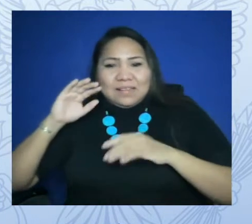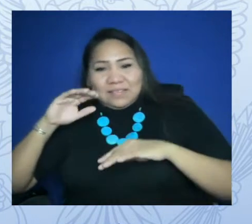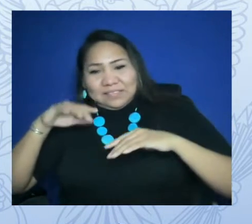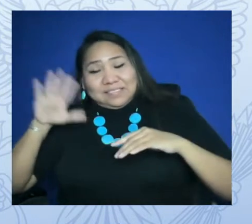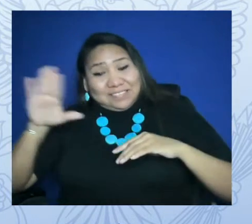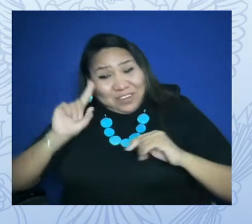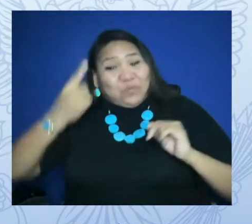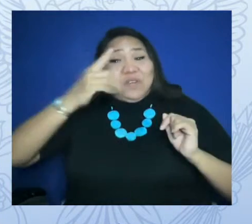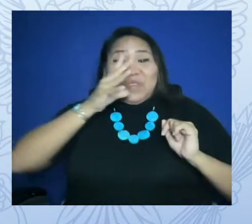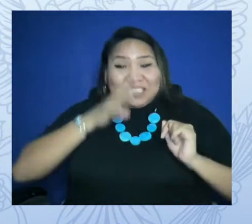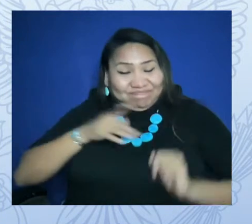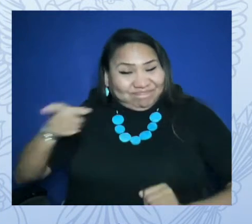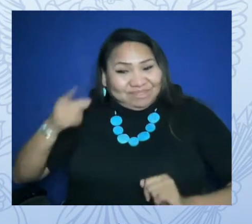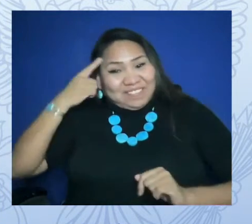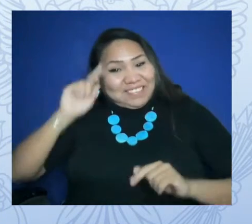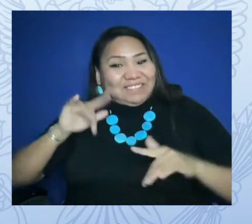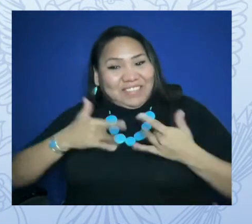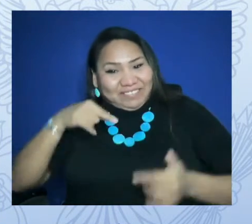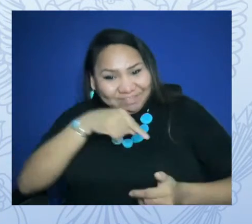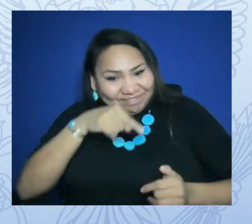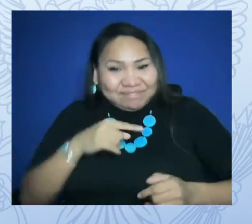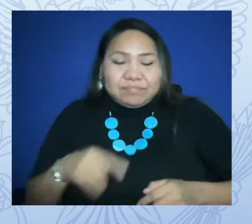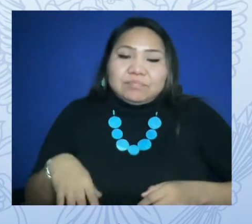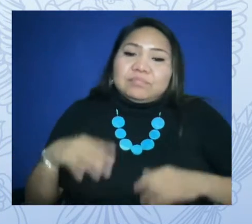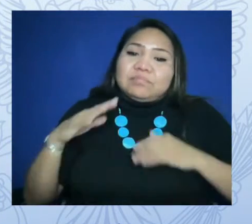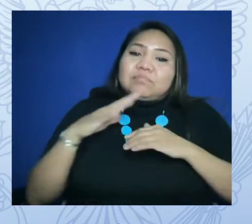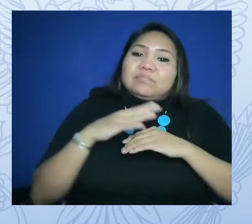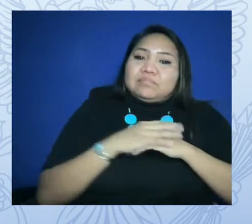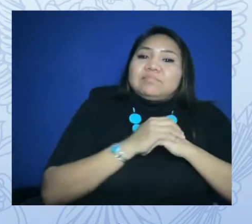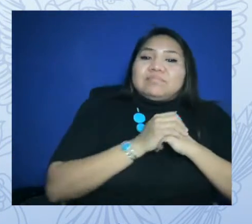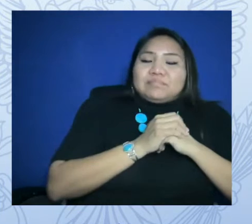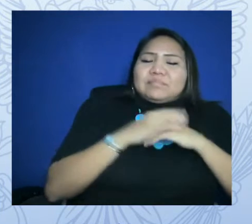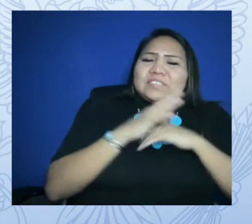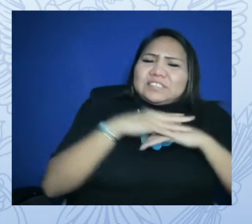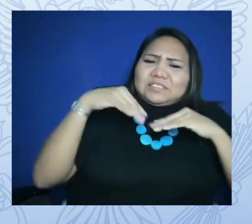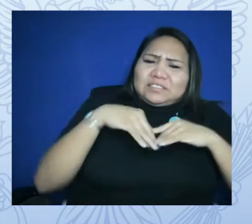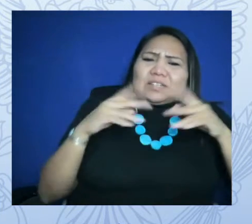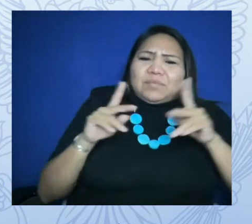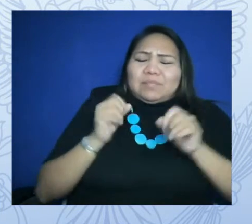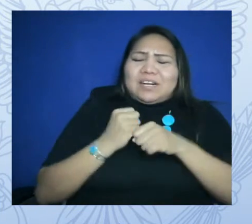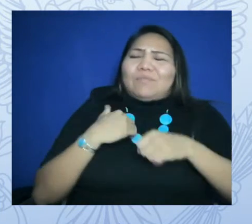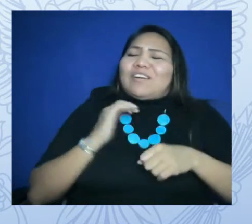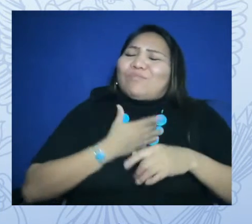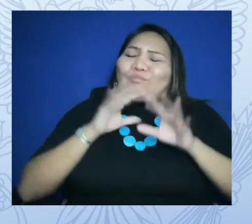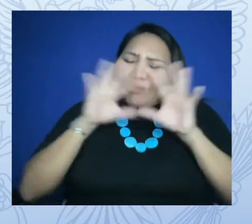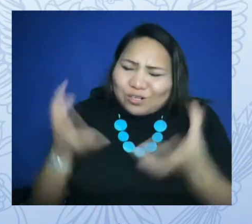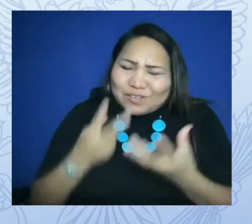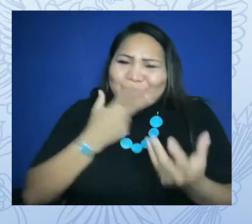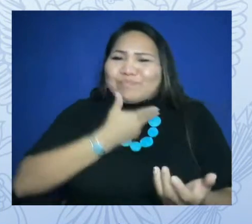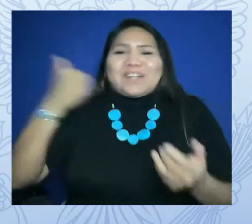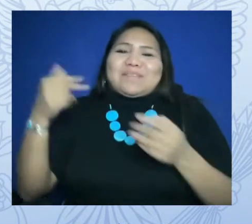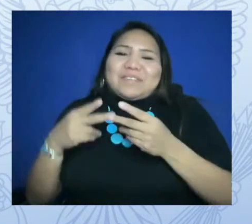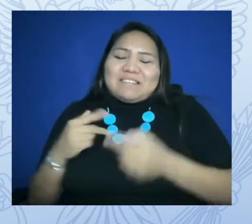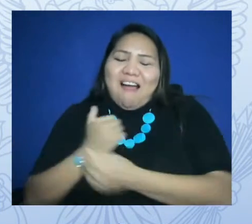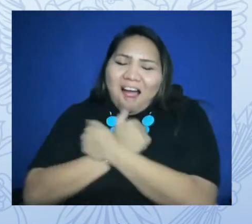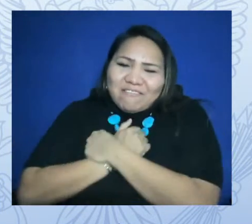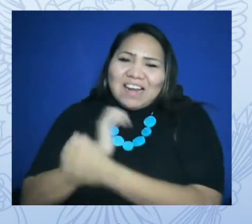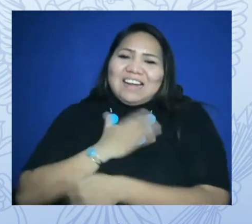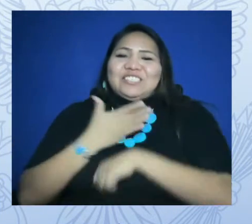Indigenous people make our world better. They enrich our lives and protect our country. They enlighten us through books and challenge us